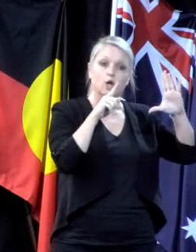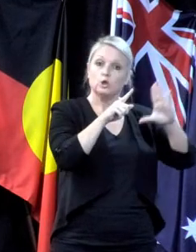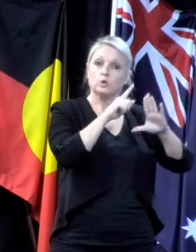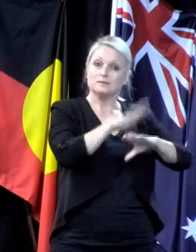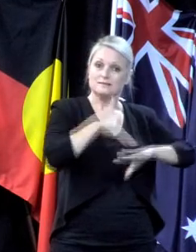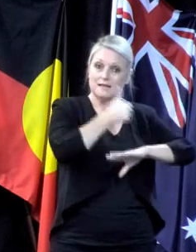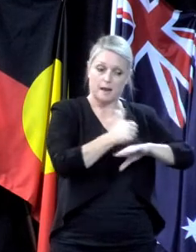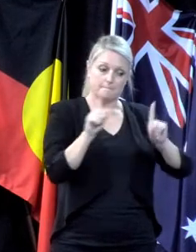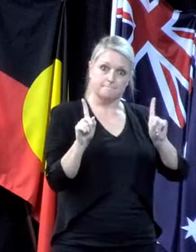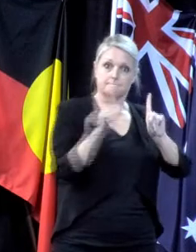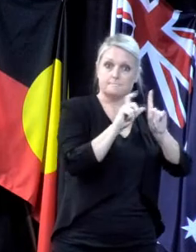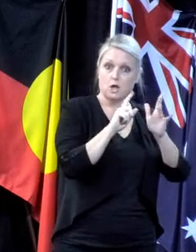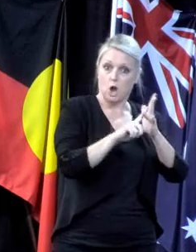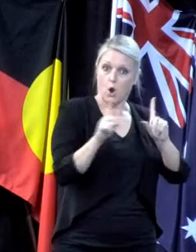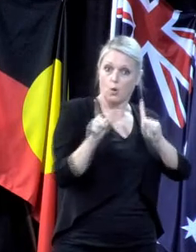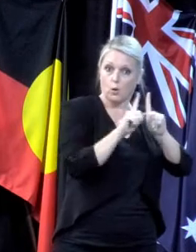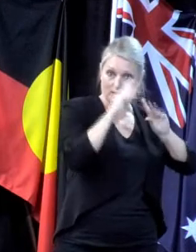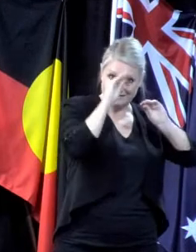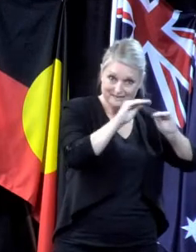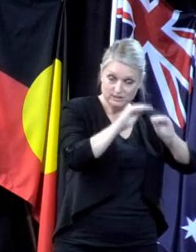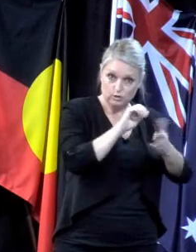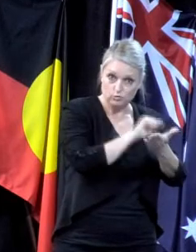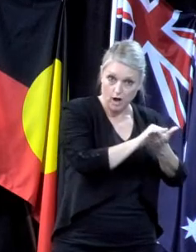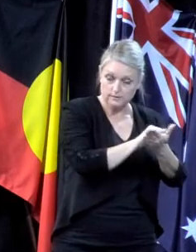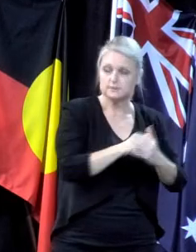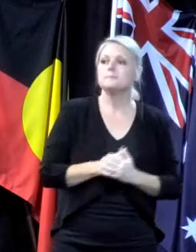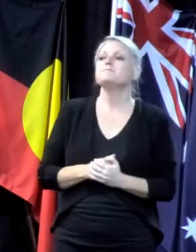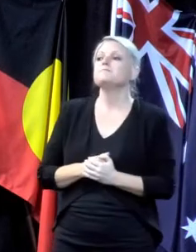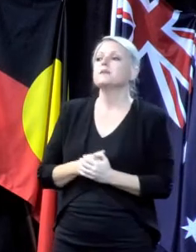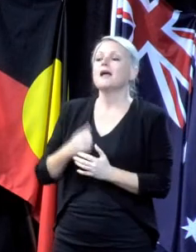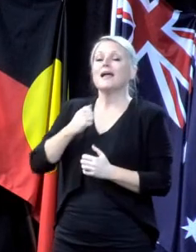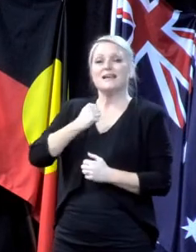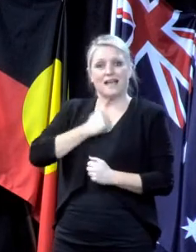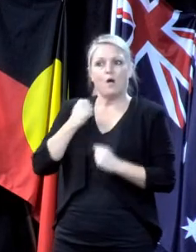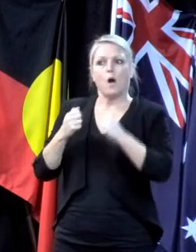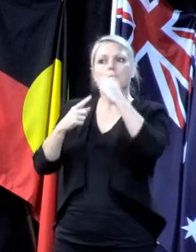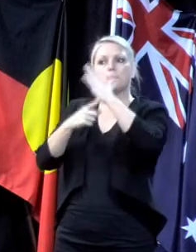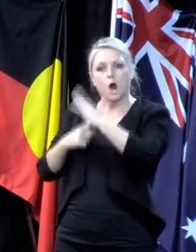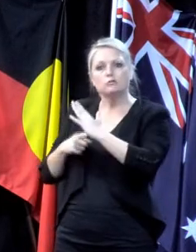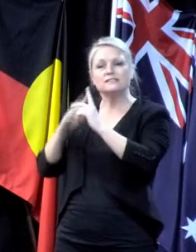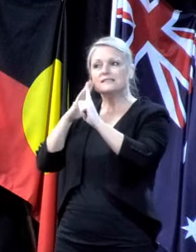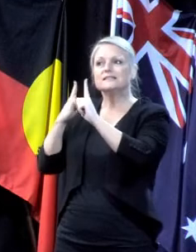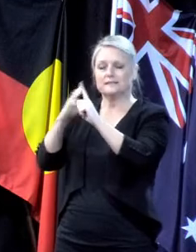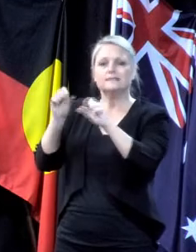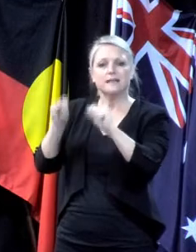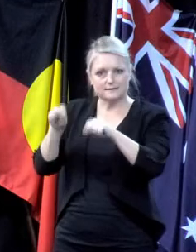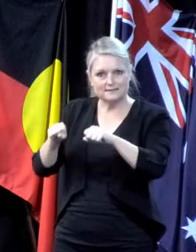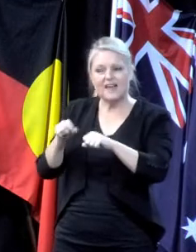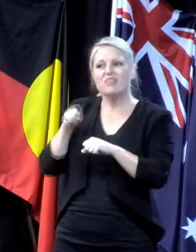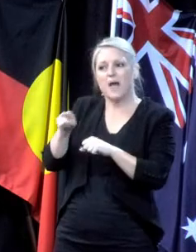It's been a priority co-teaching in the method of being able